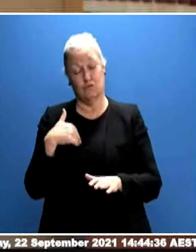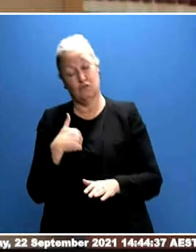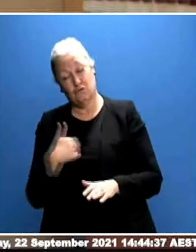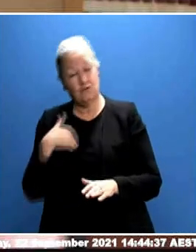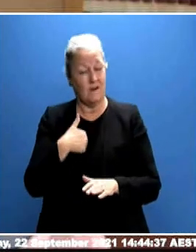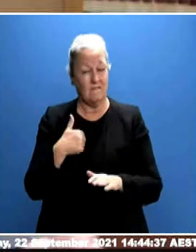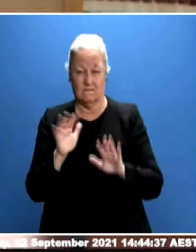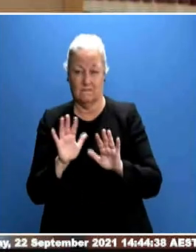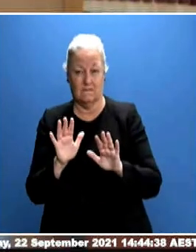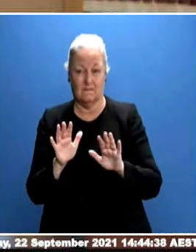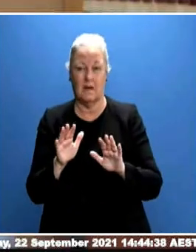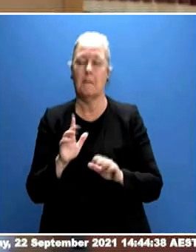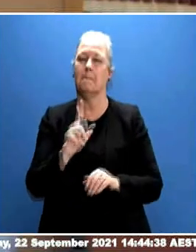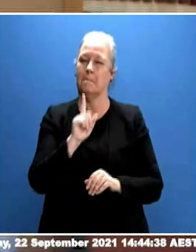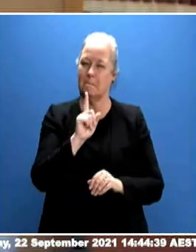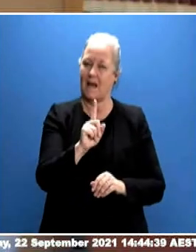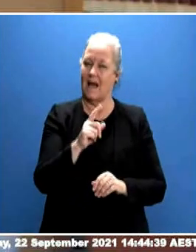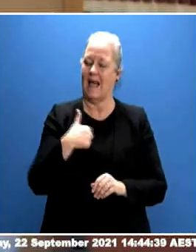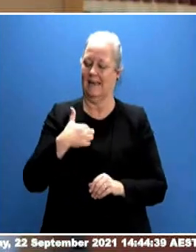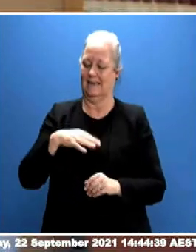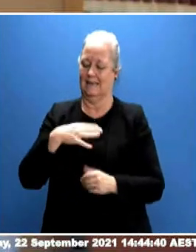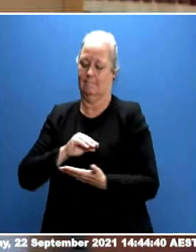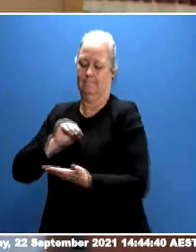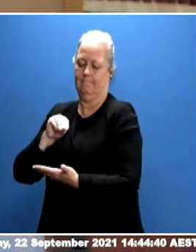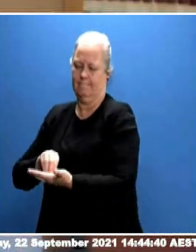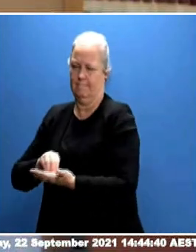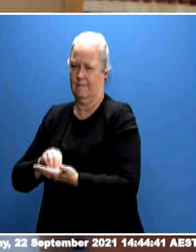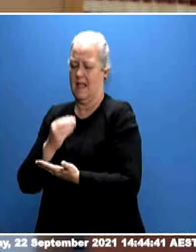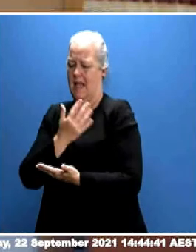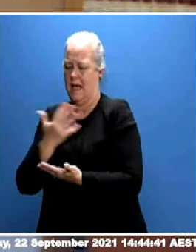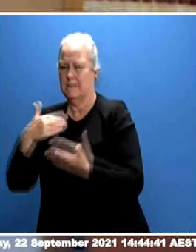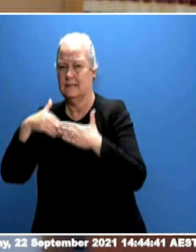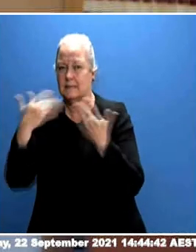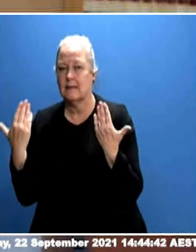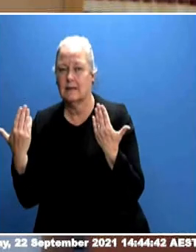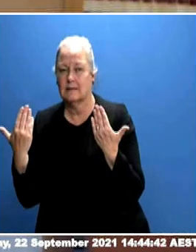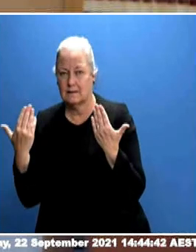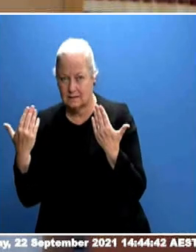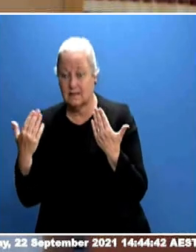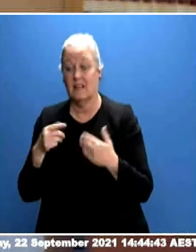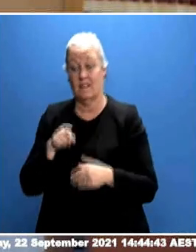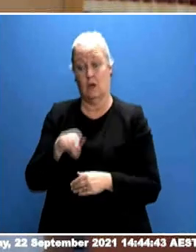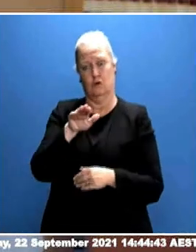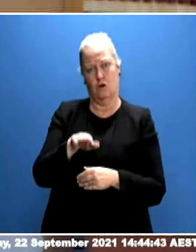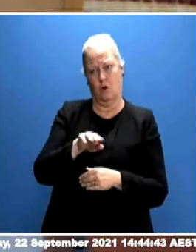but I'll have to get on notice the number of days that a child had been in care.